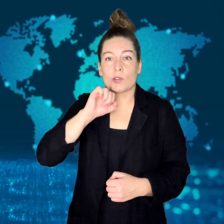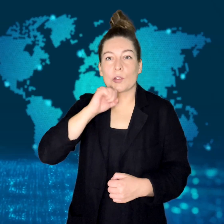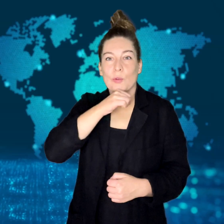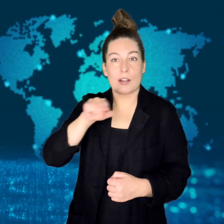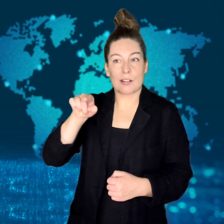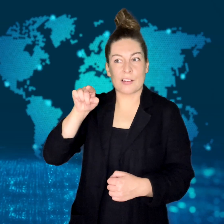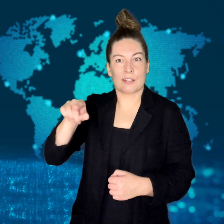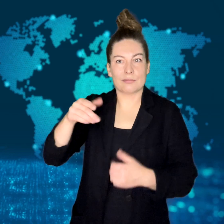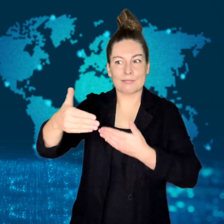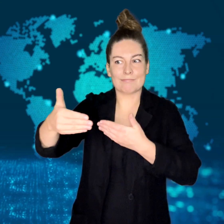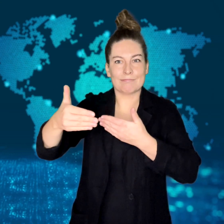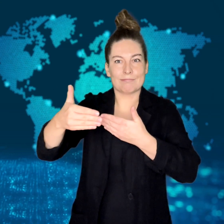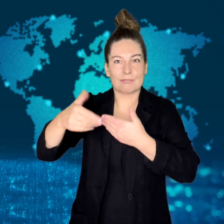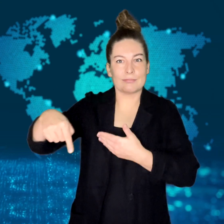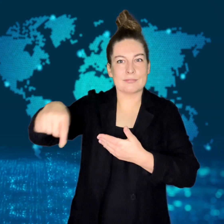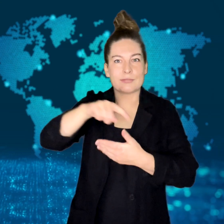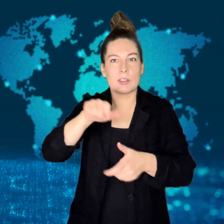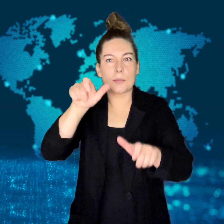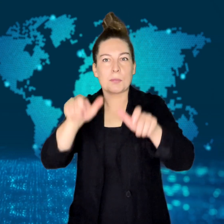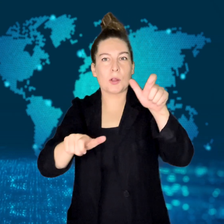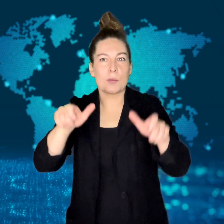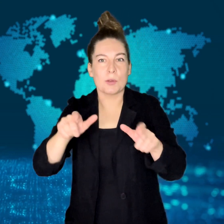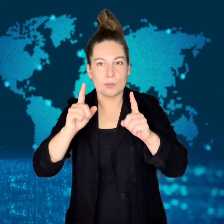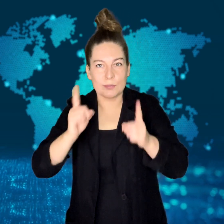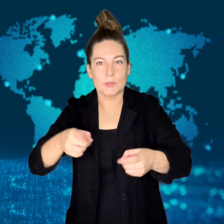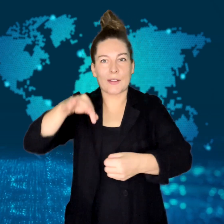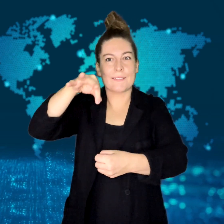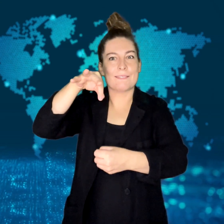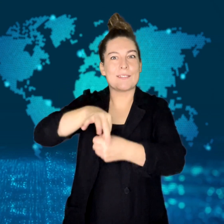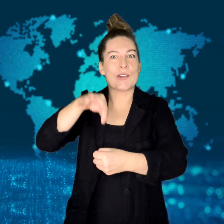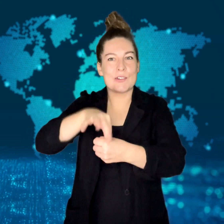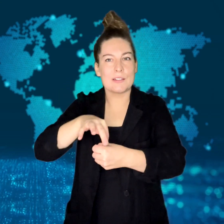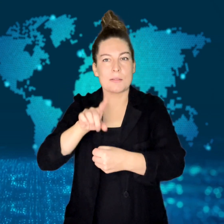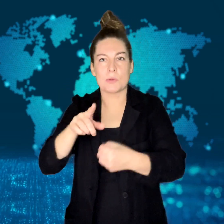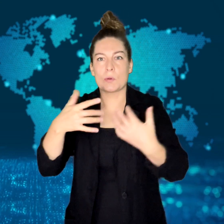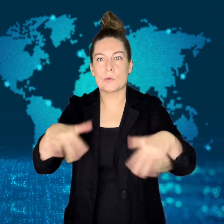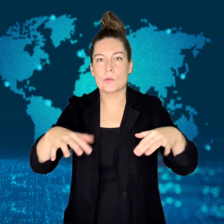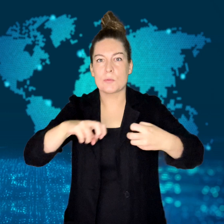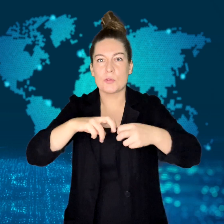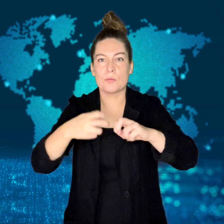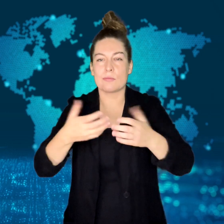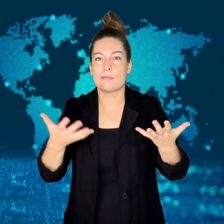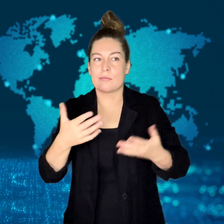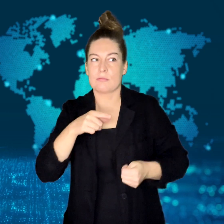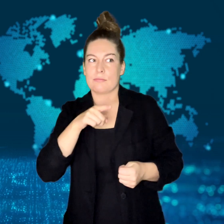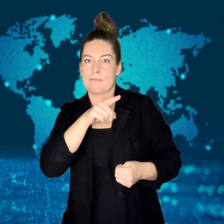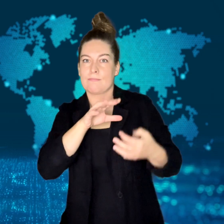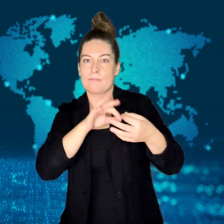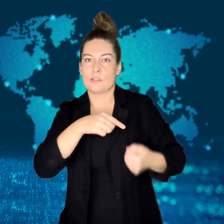As China ramps up its pressure prior to Taiwan’s key elections,